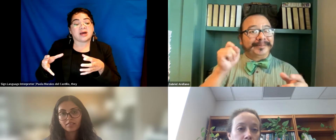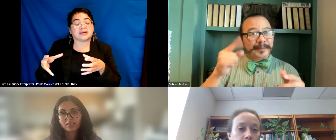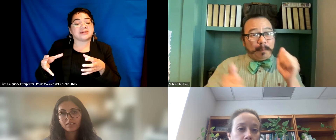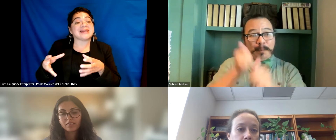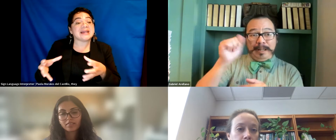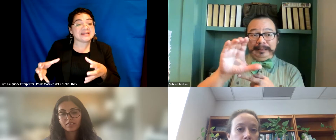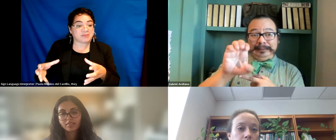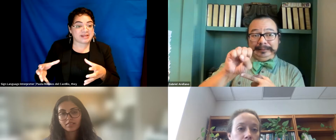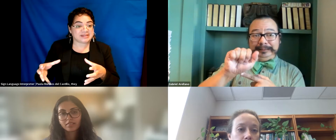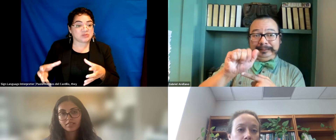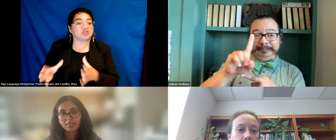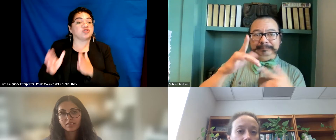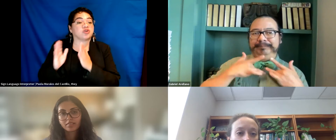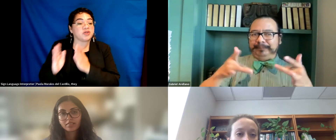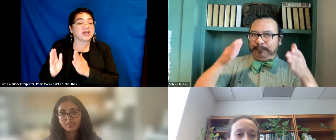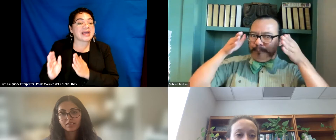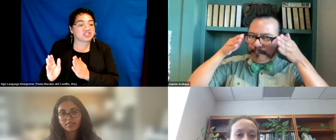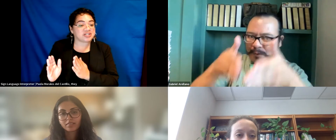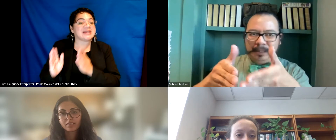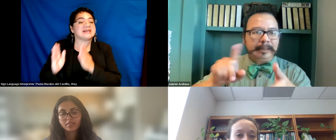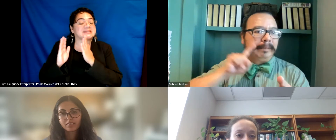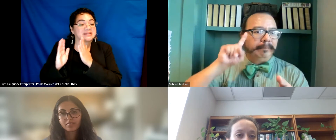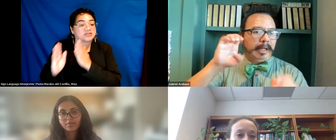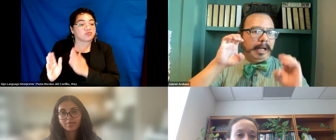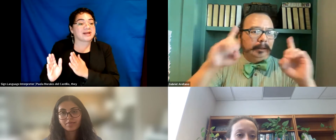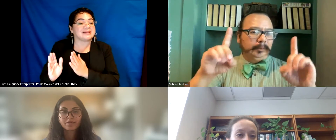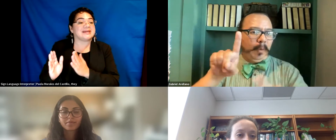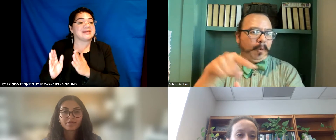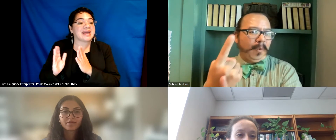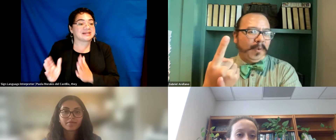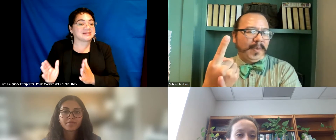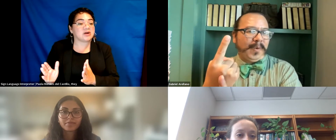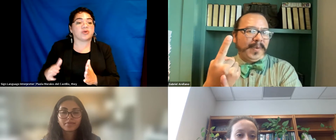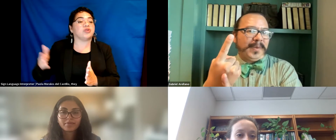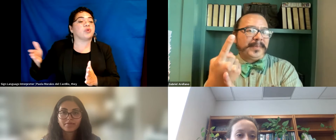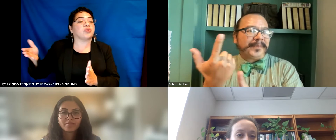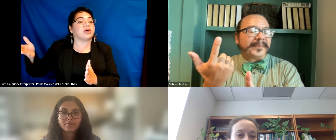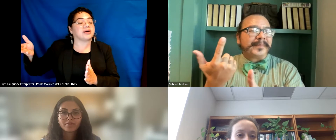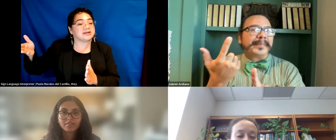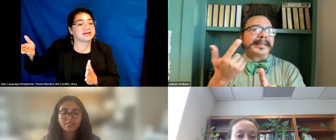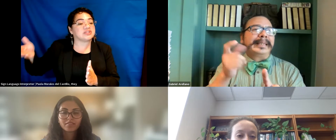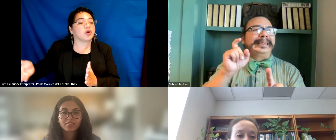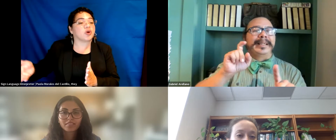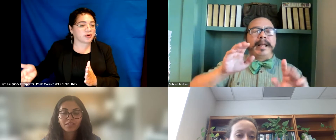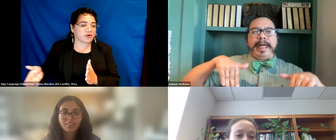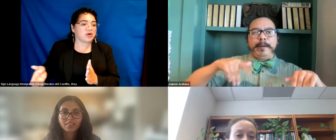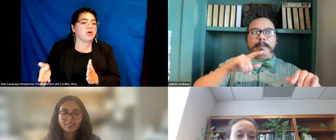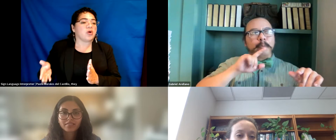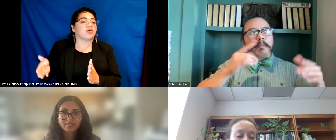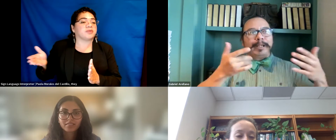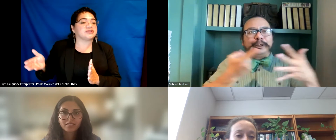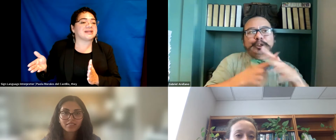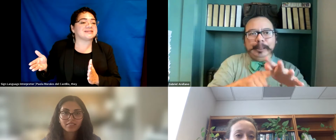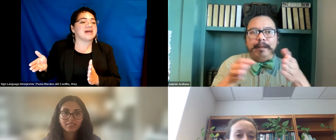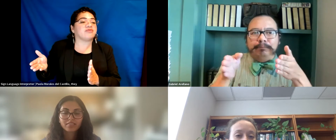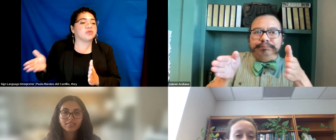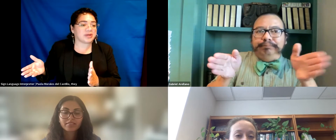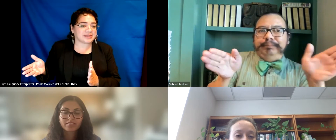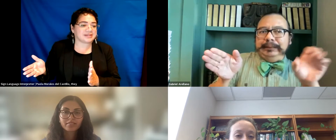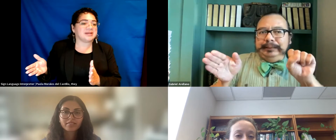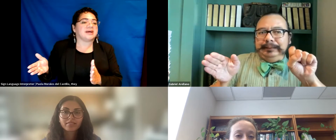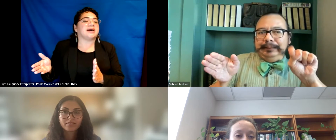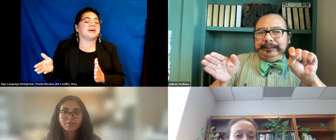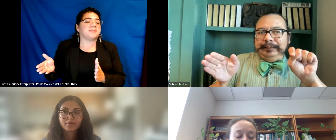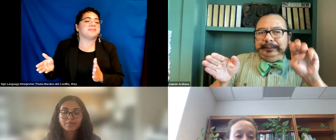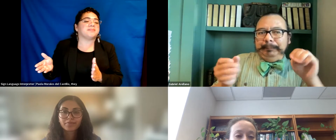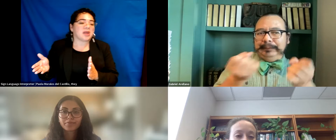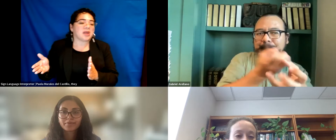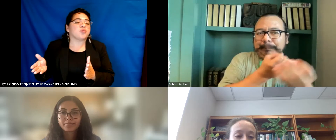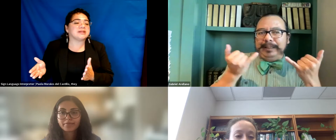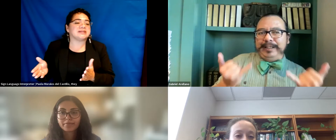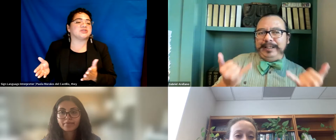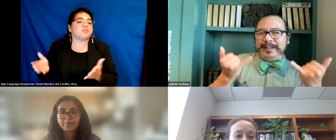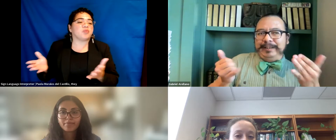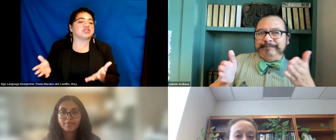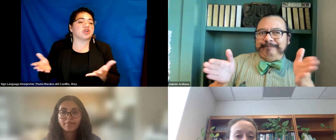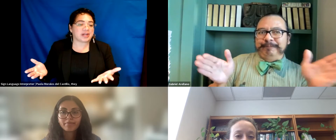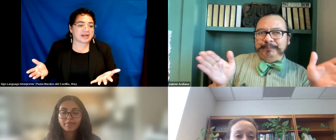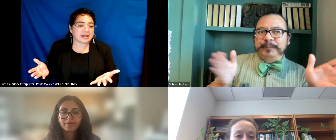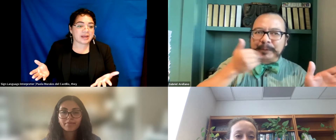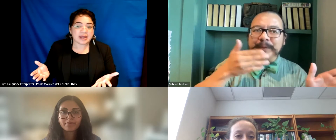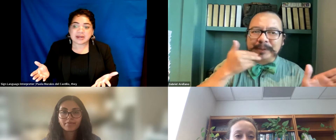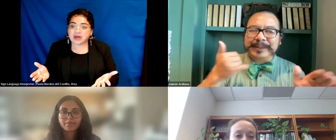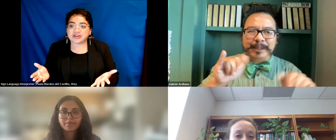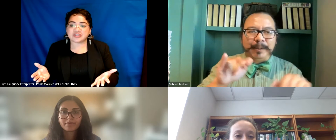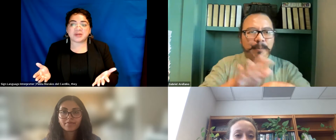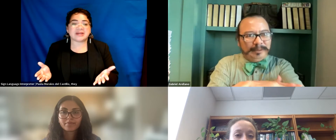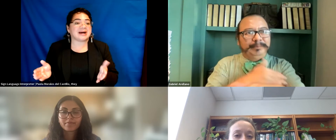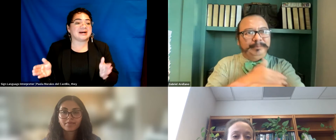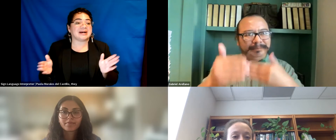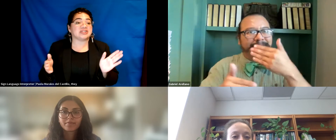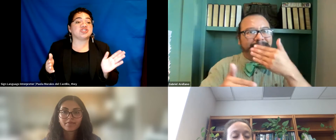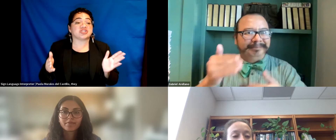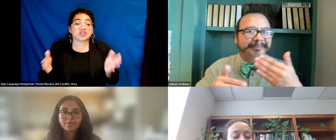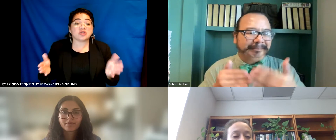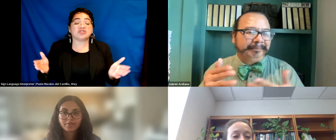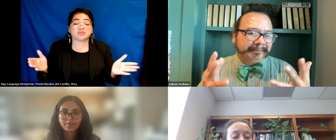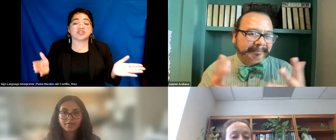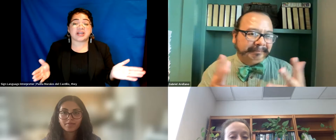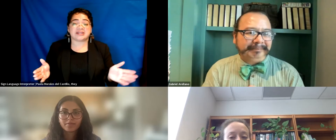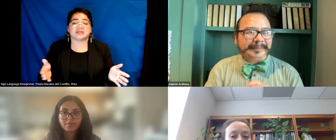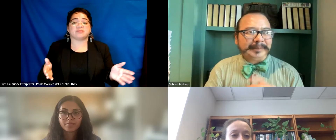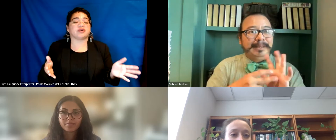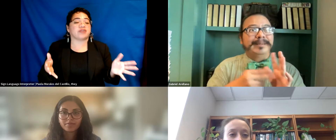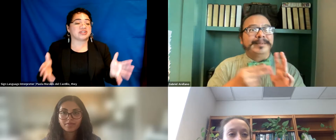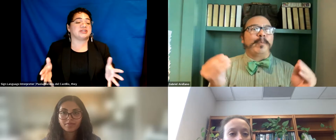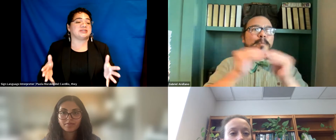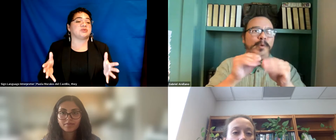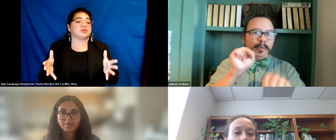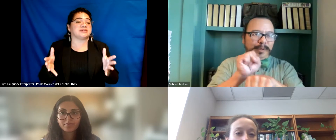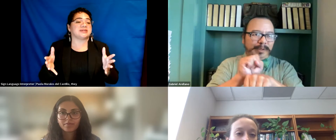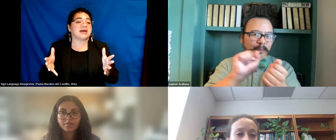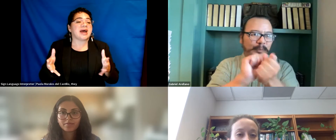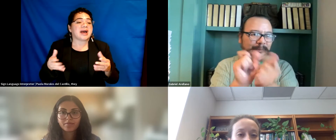Sign Language Interpreter | Paola Morales del Castillo, they: uh signing spaces, where your communication is directly in Asl, with no uh interpreter or a person that's not fluent. Um really supports learning. Now there's been a a slow change in progression towards